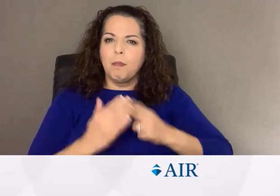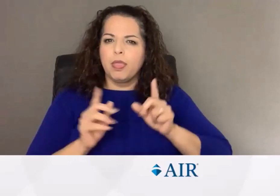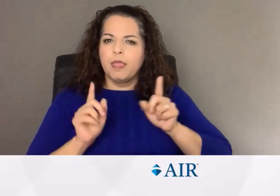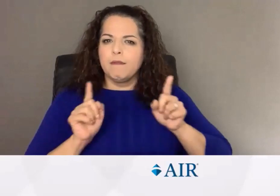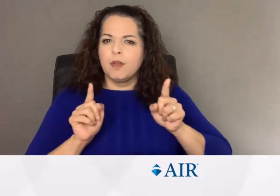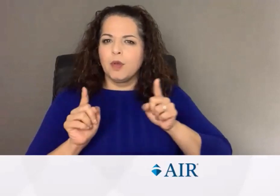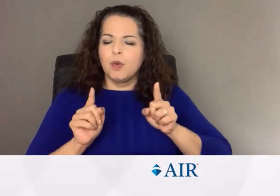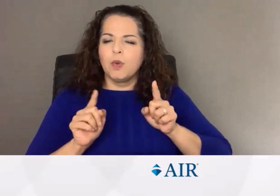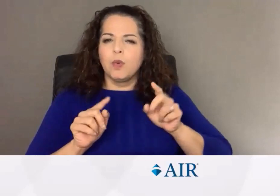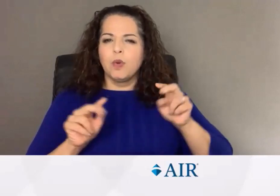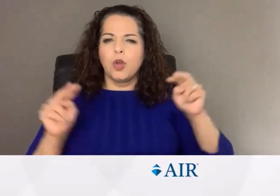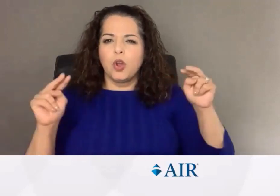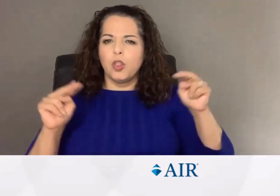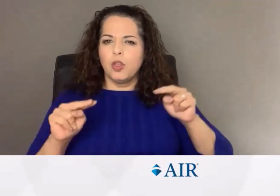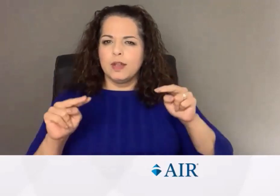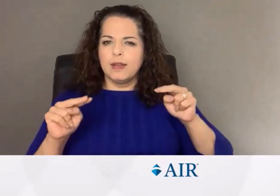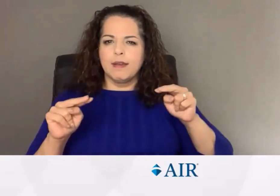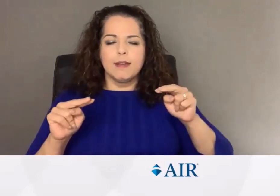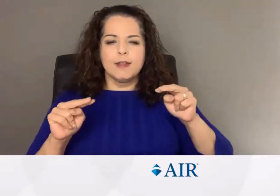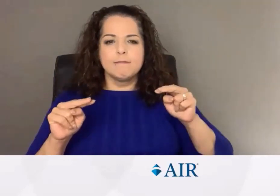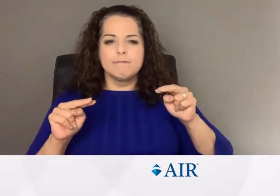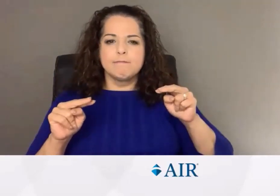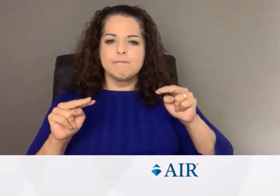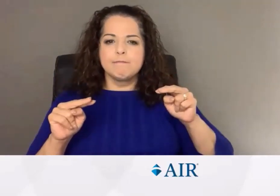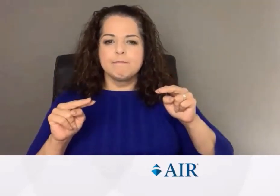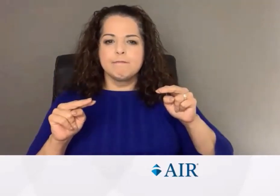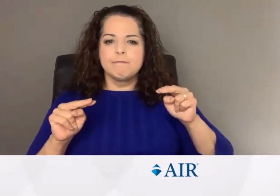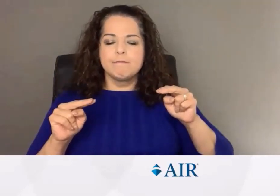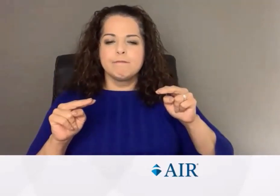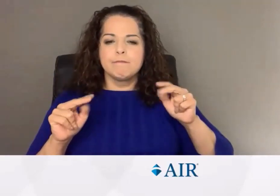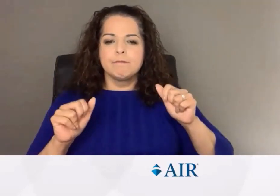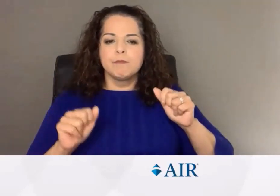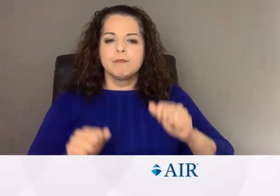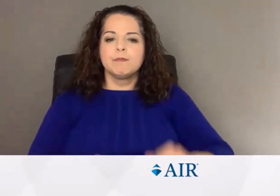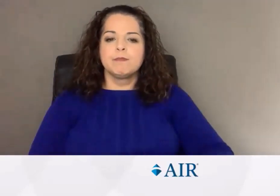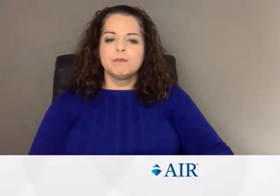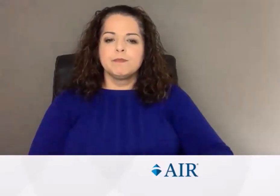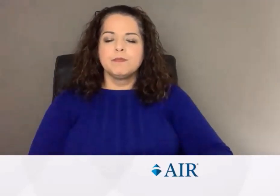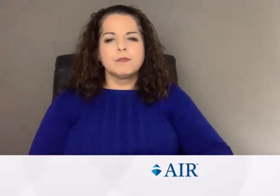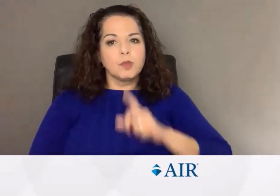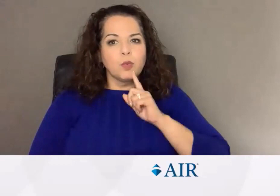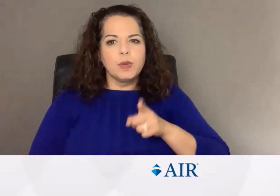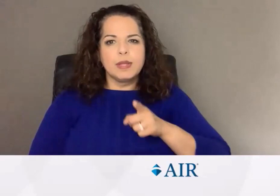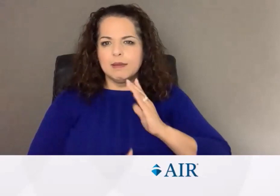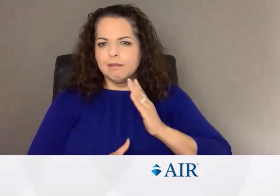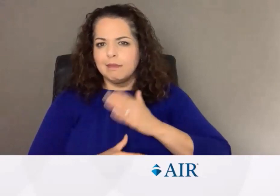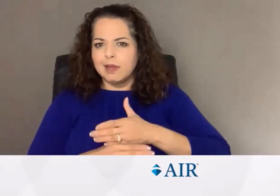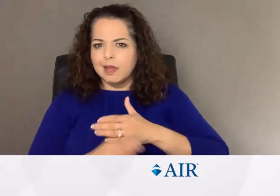at really interventions, so trying to train.